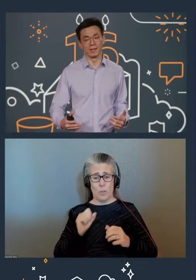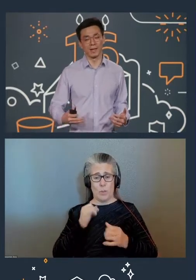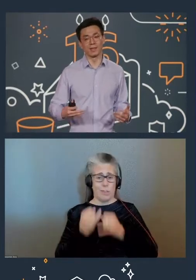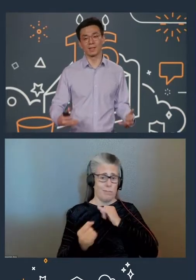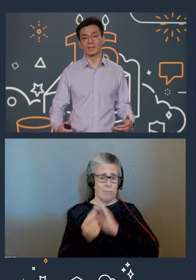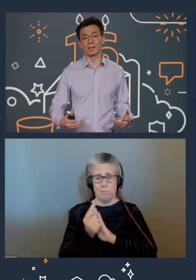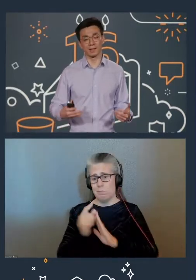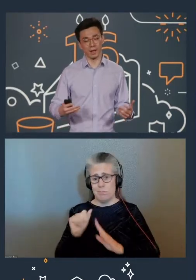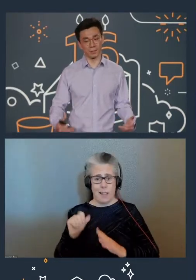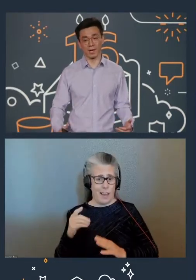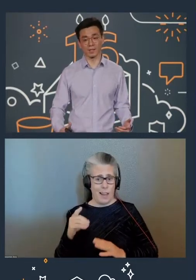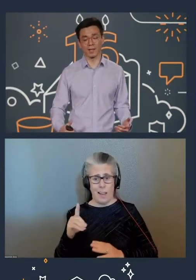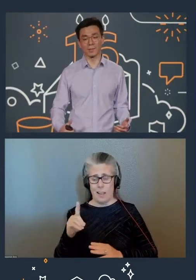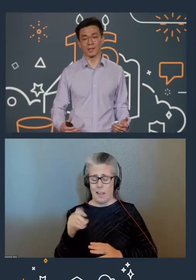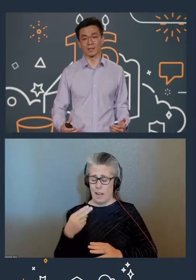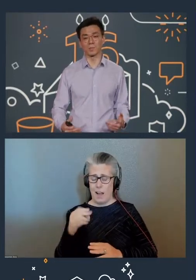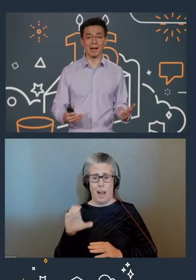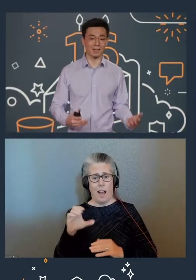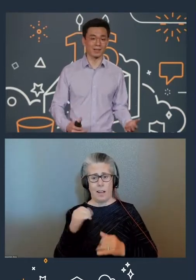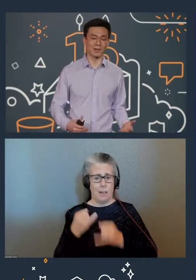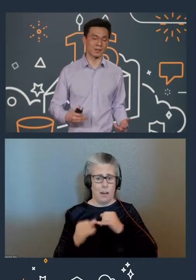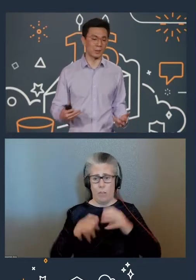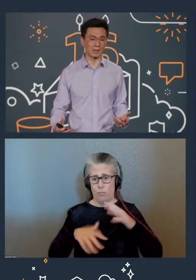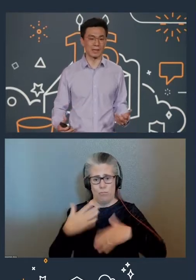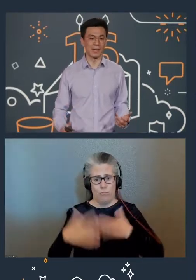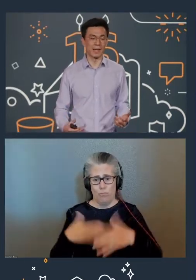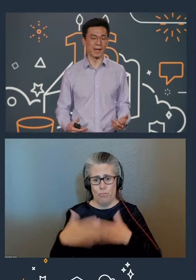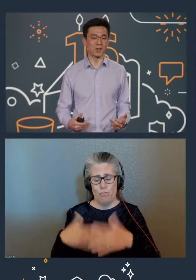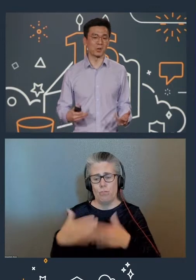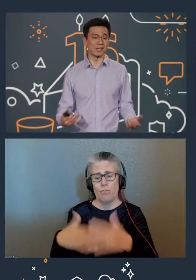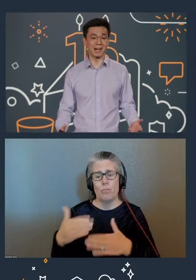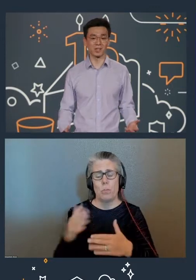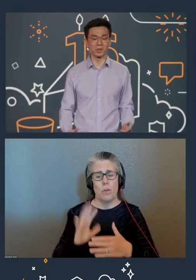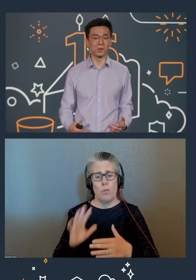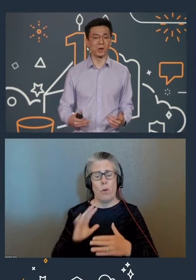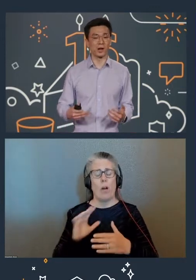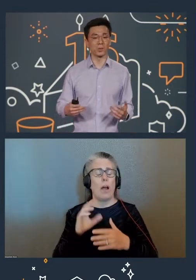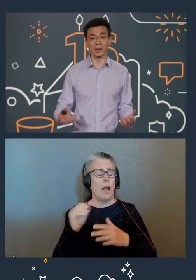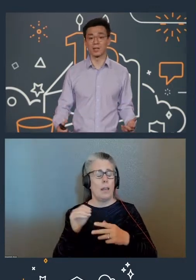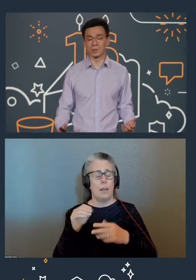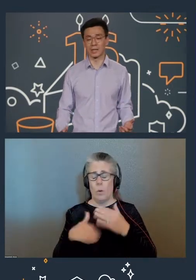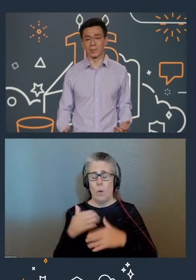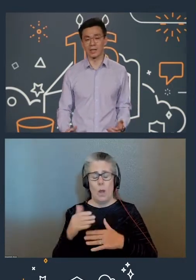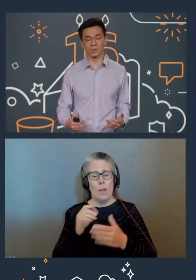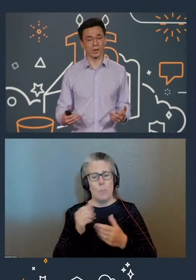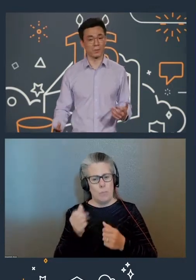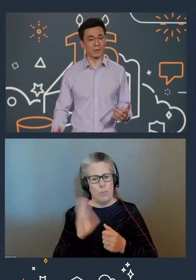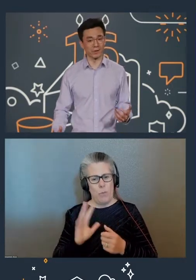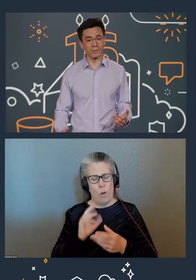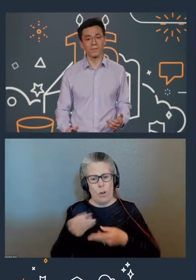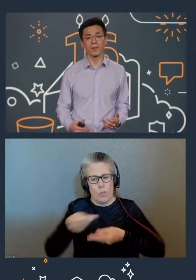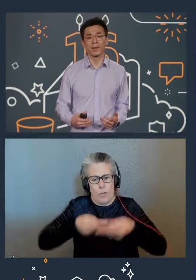And these production databases back then are typically a transactional relational database ran on a mainframe.